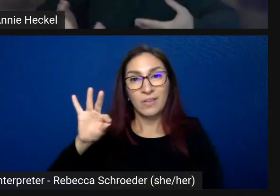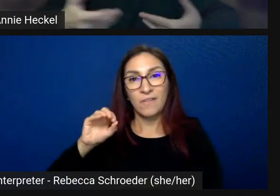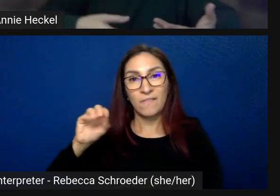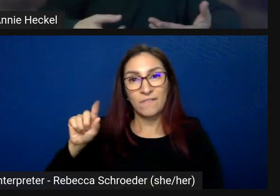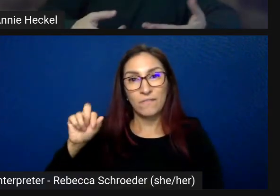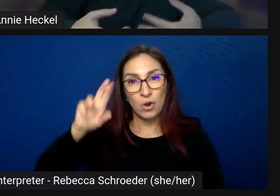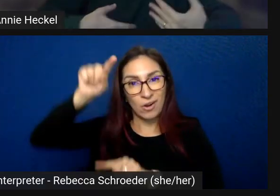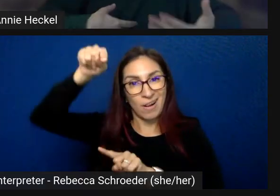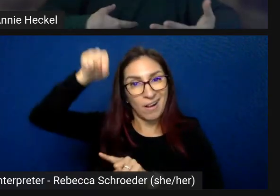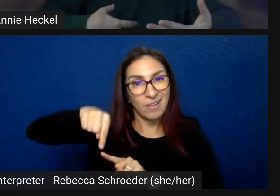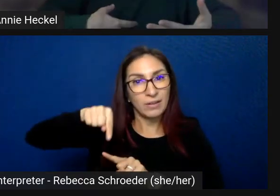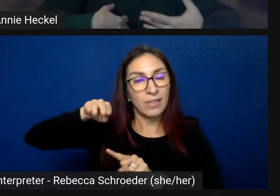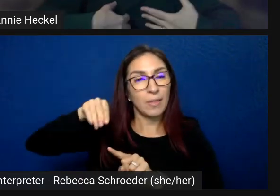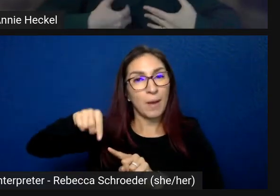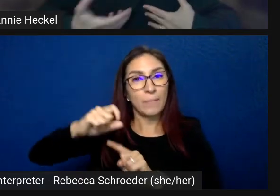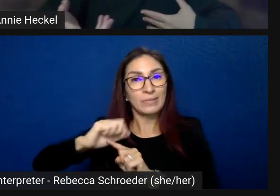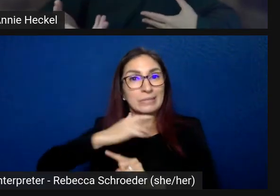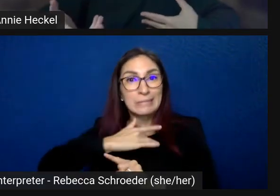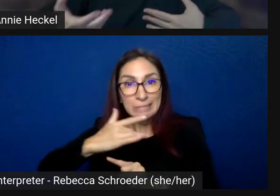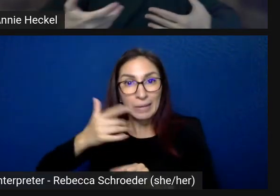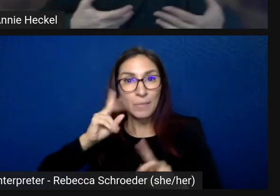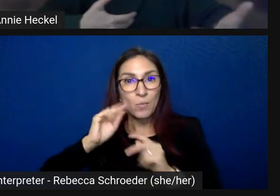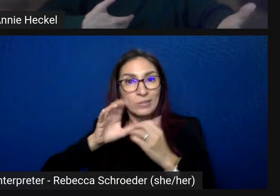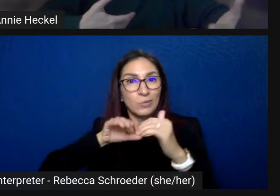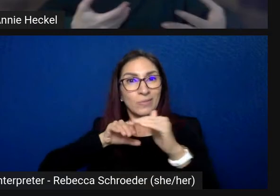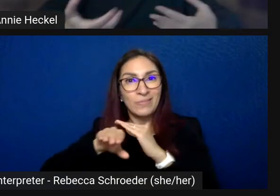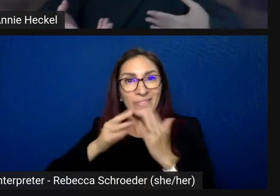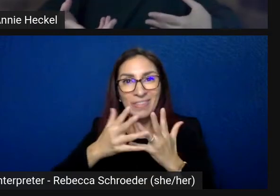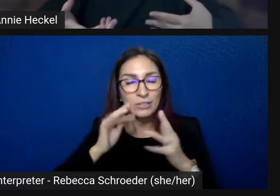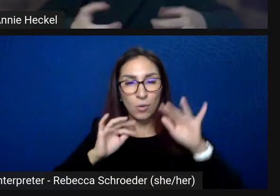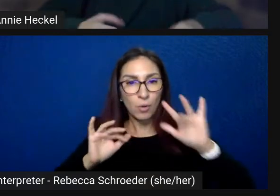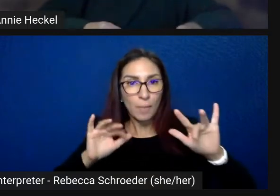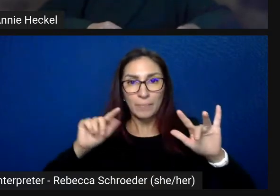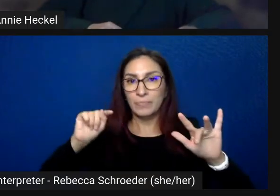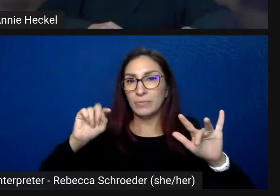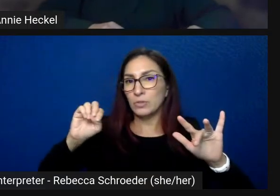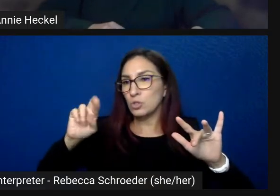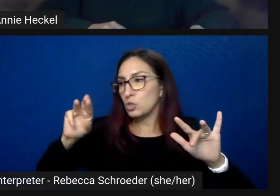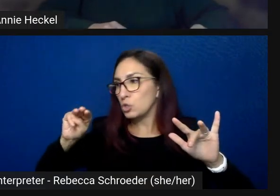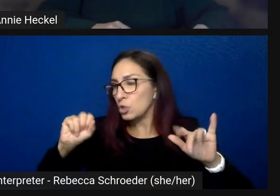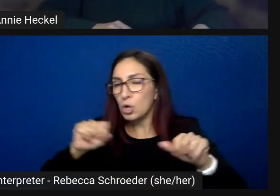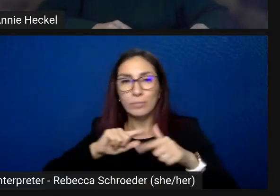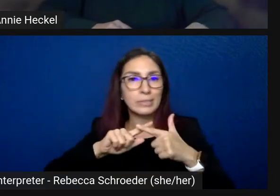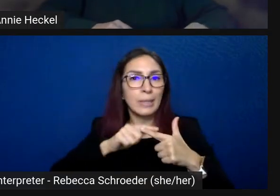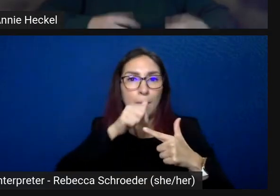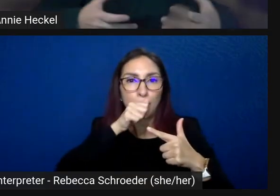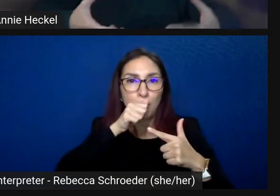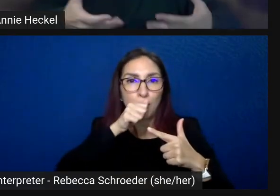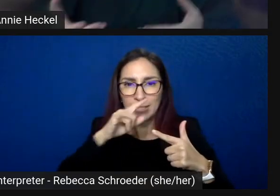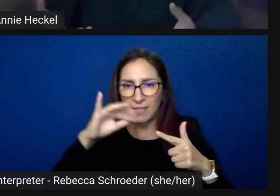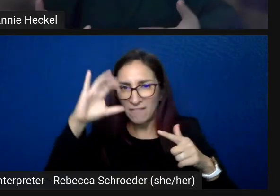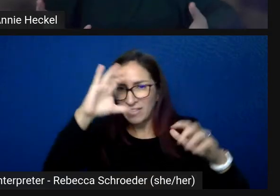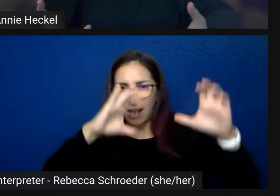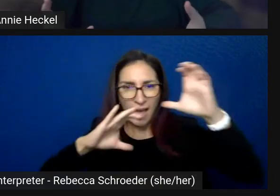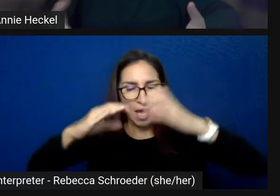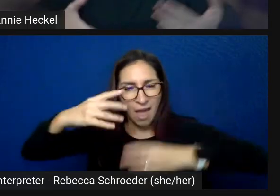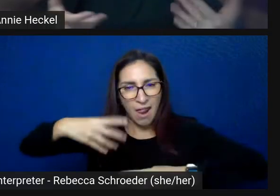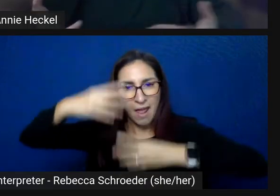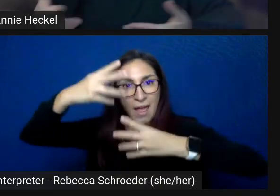that people would want to get to like terms, privacy, things like that. If you don't have a giant site, sure you could have